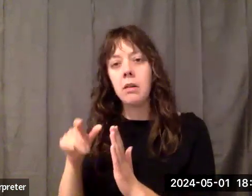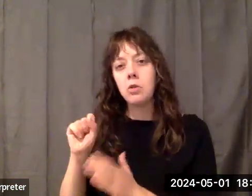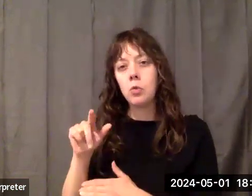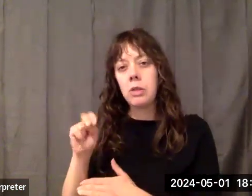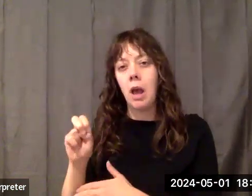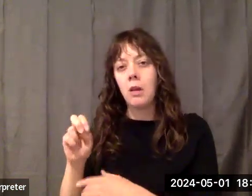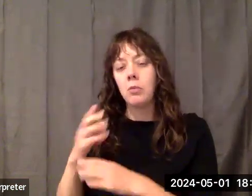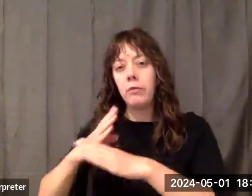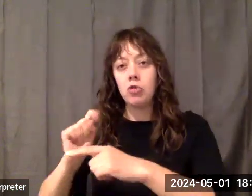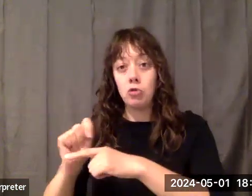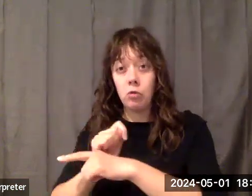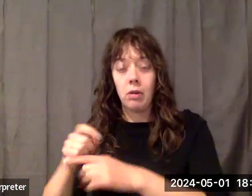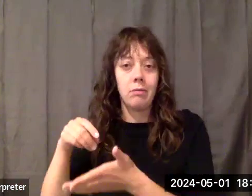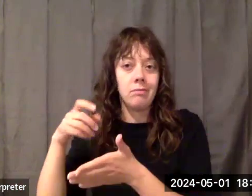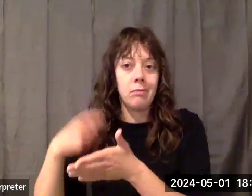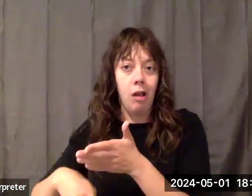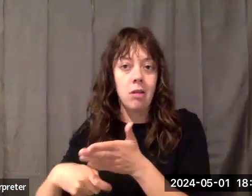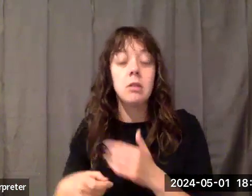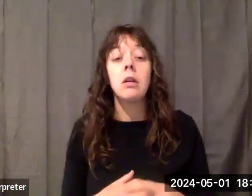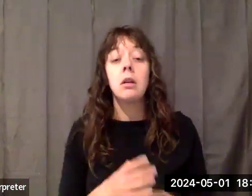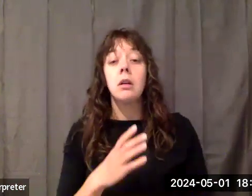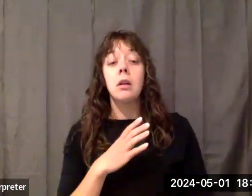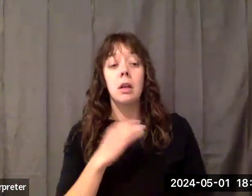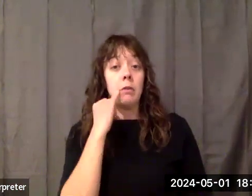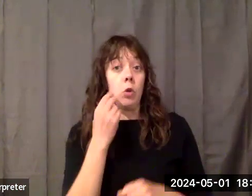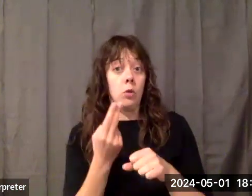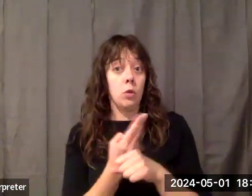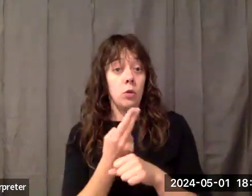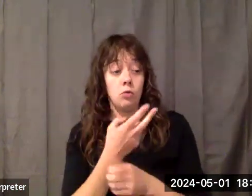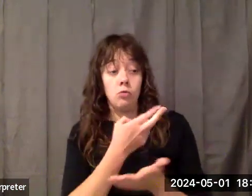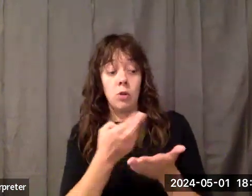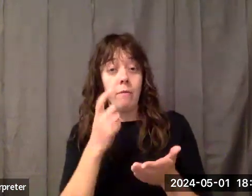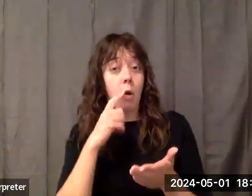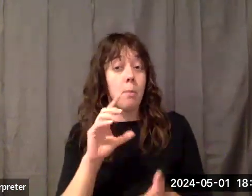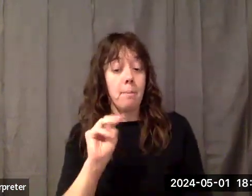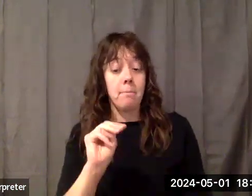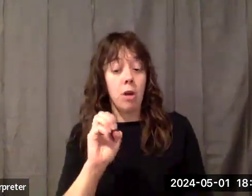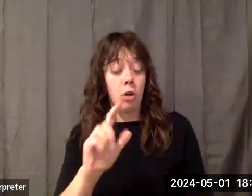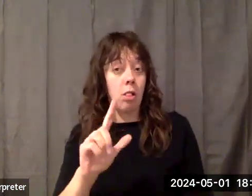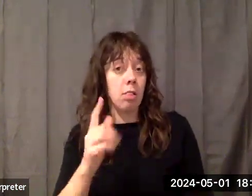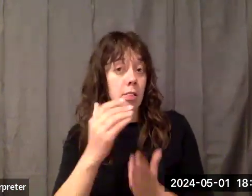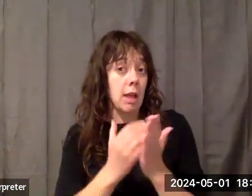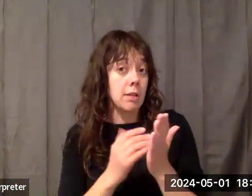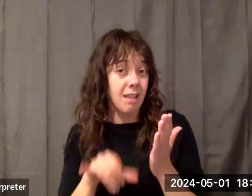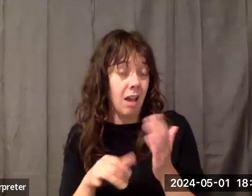if you use one of the resources on the model list. So if there is a totally free training, it'd be difficult